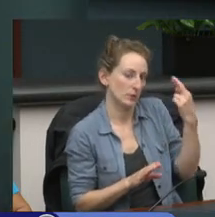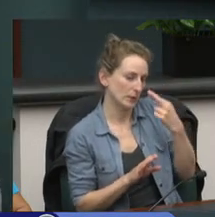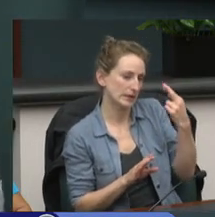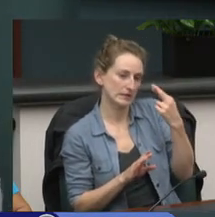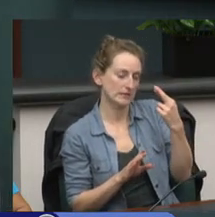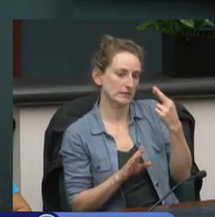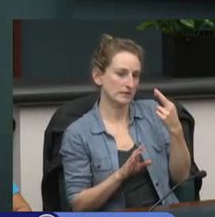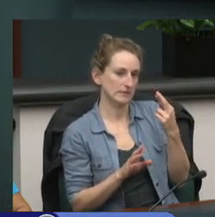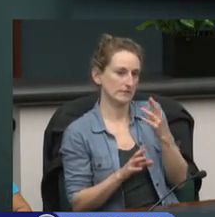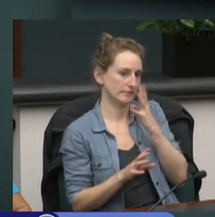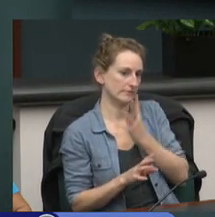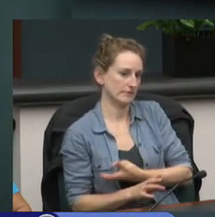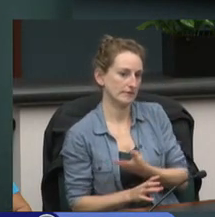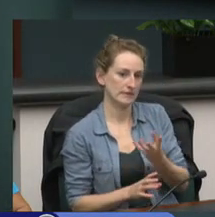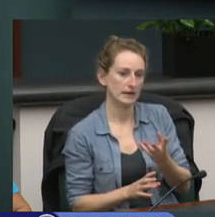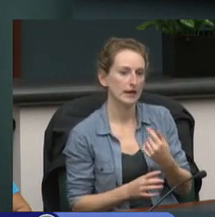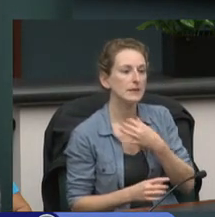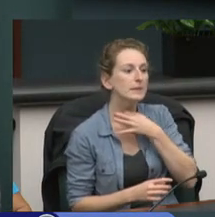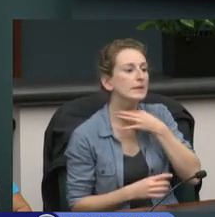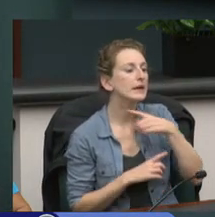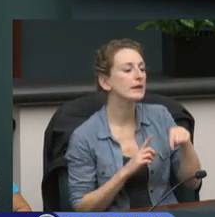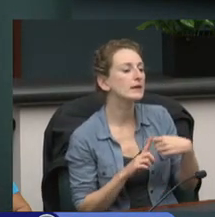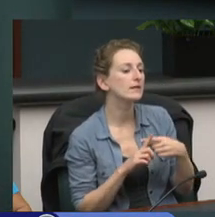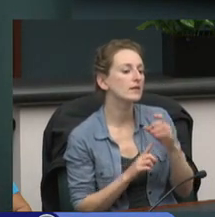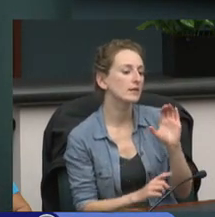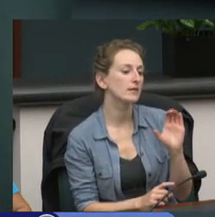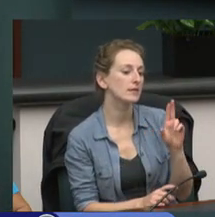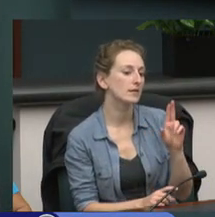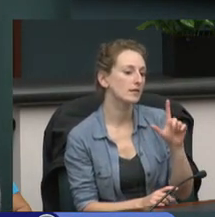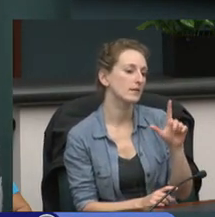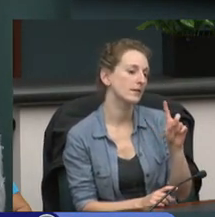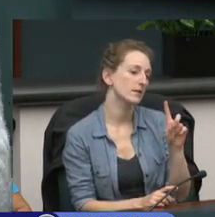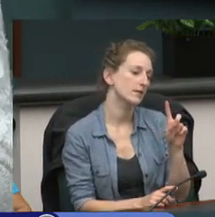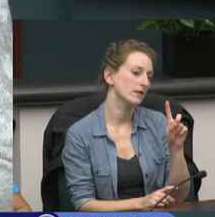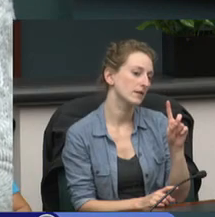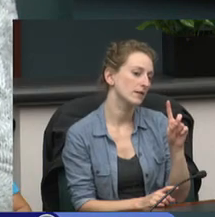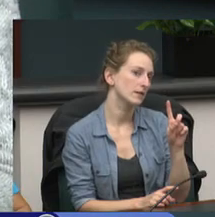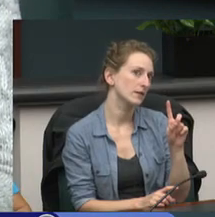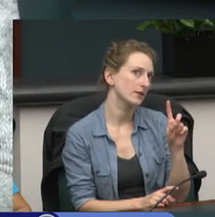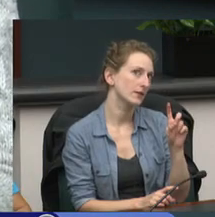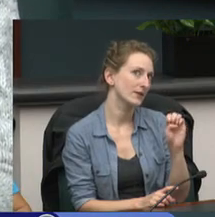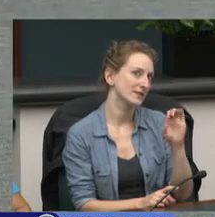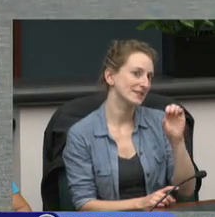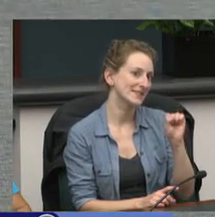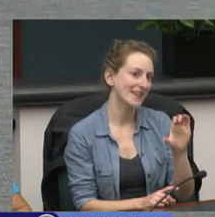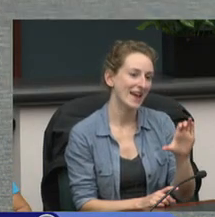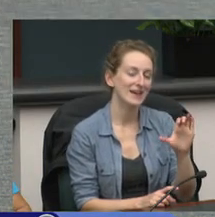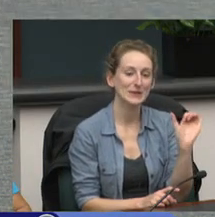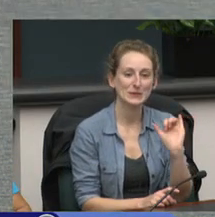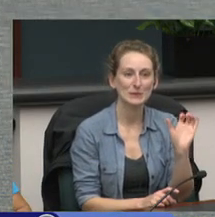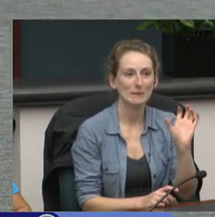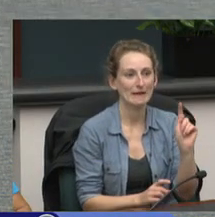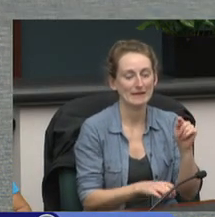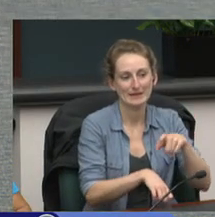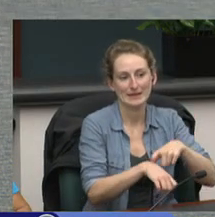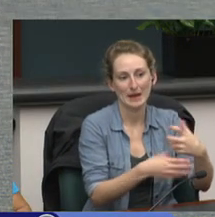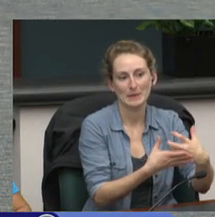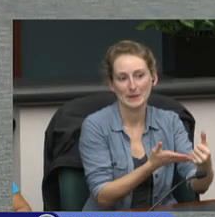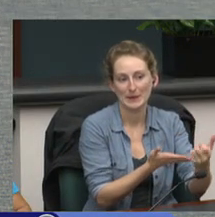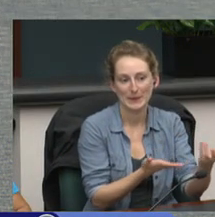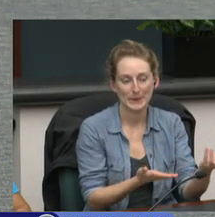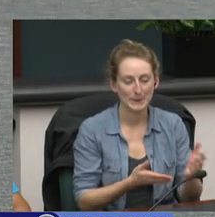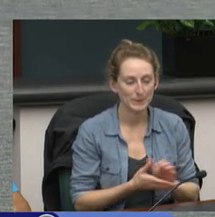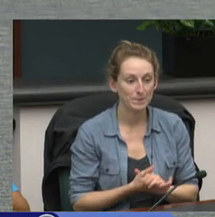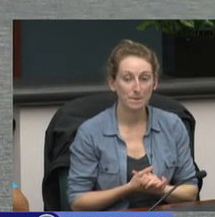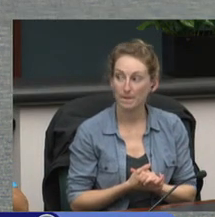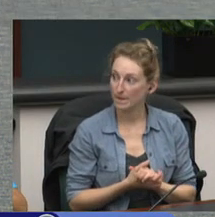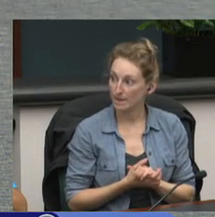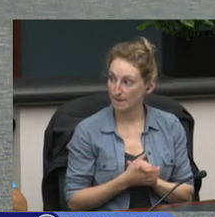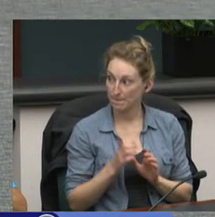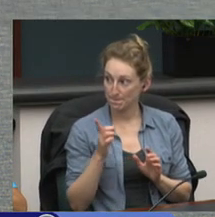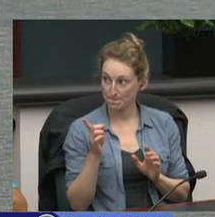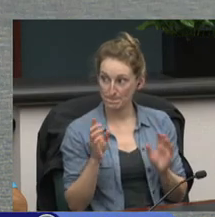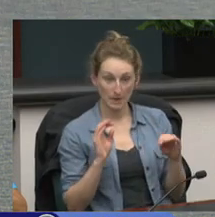I'm curious about cul-de-sacs too in those I don't have further questions